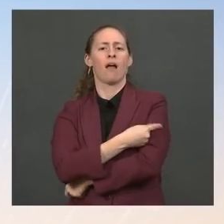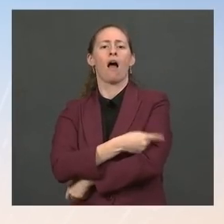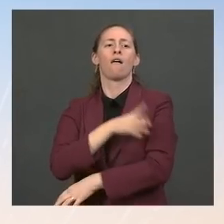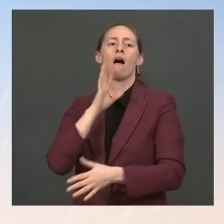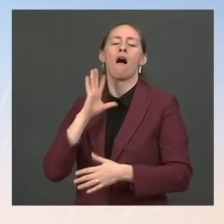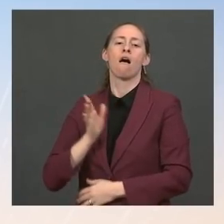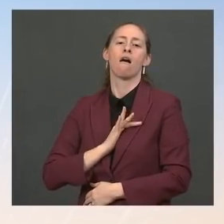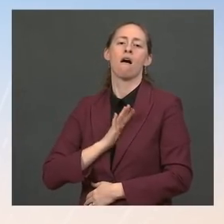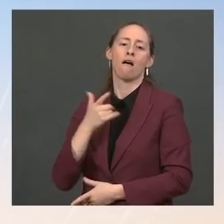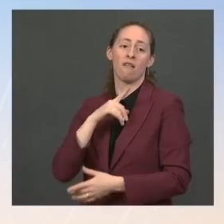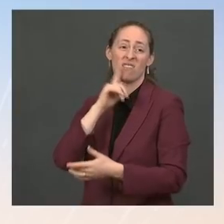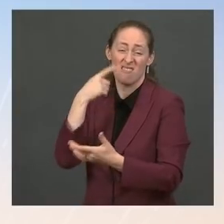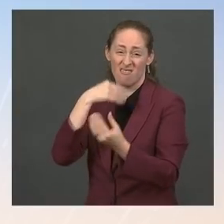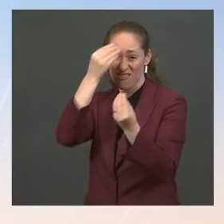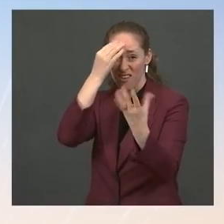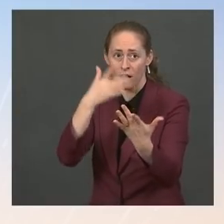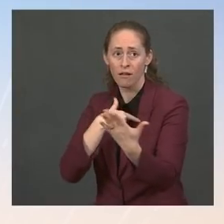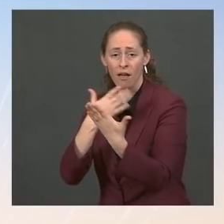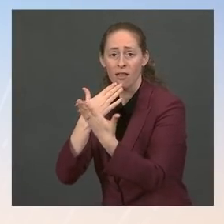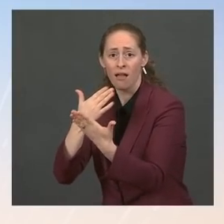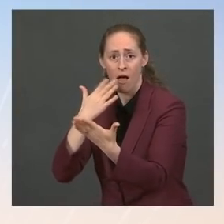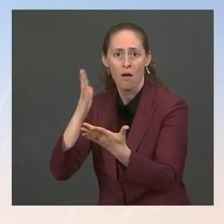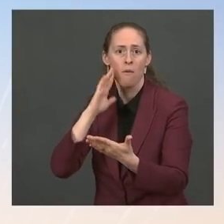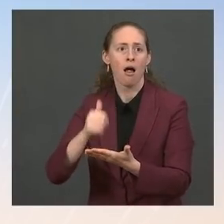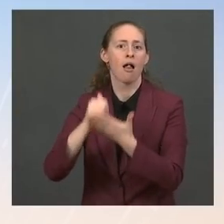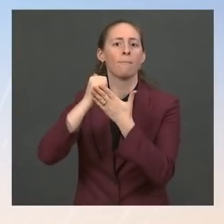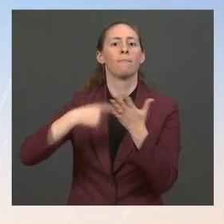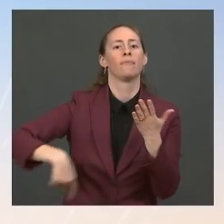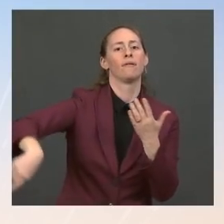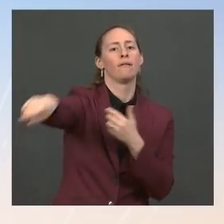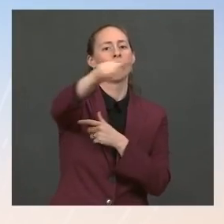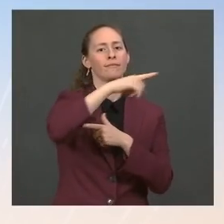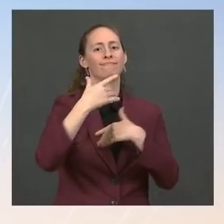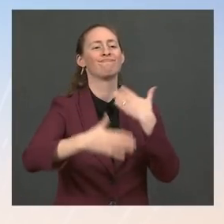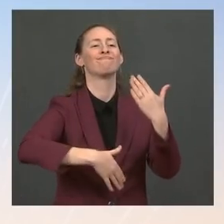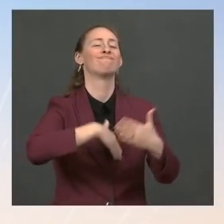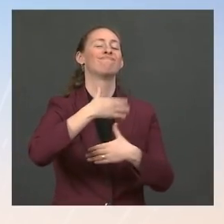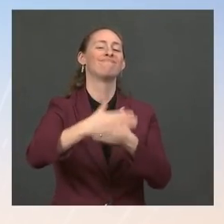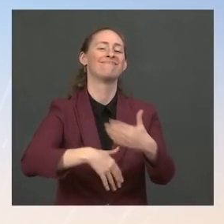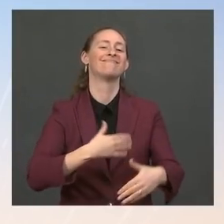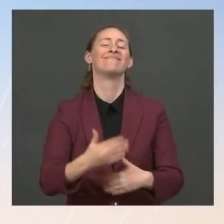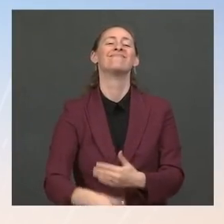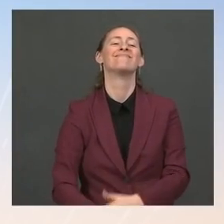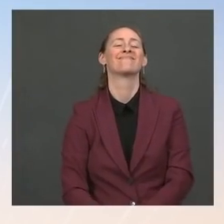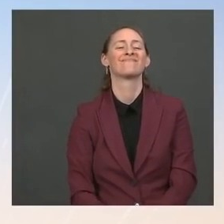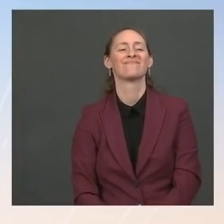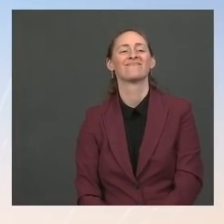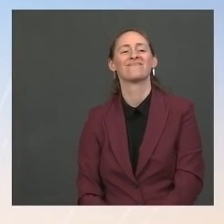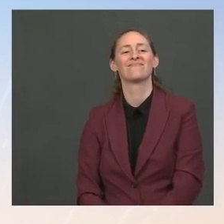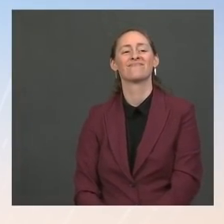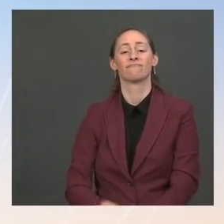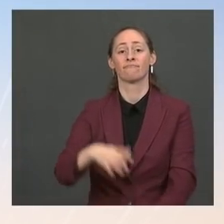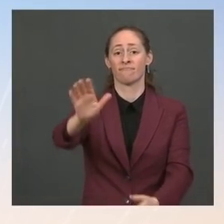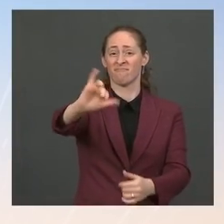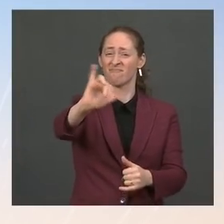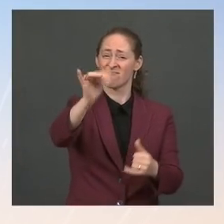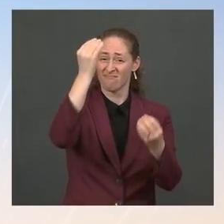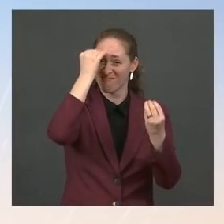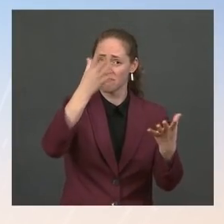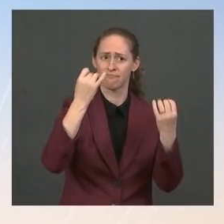have now gotten their booster. And on testing: This week, we invested an additional $650 million in Rescue Plan funding